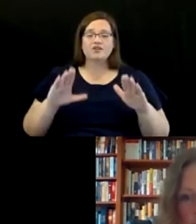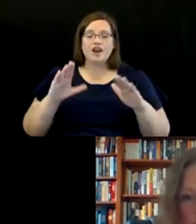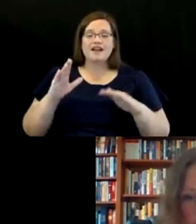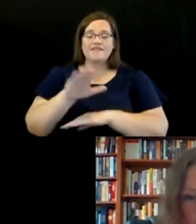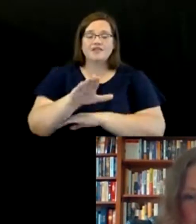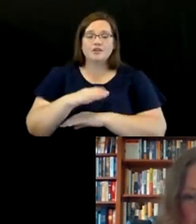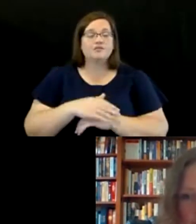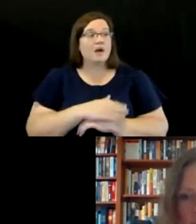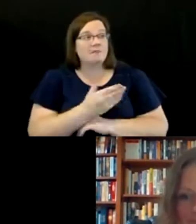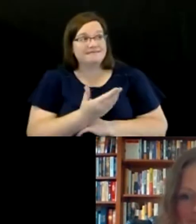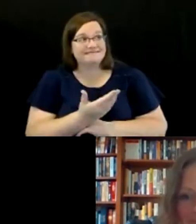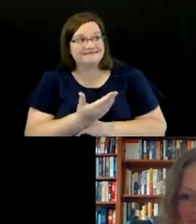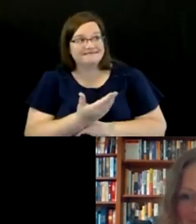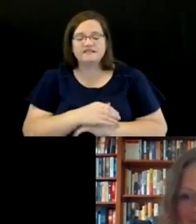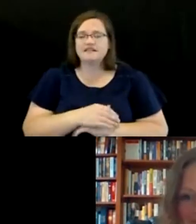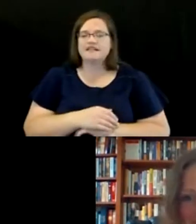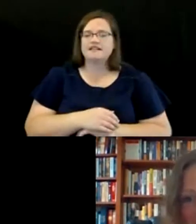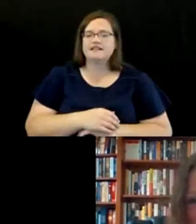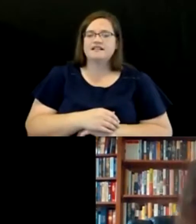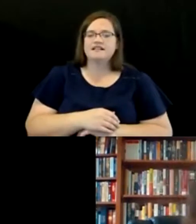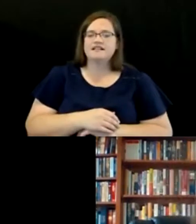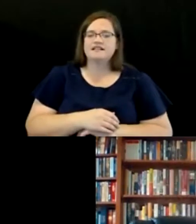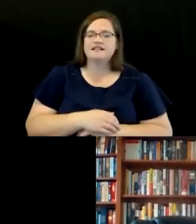I'm just trying to get